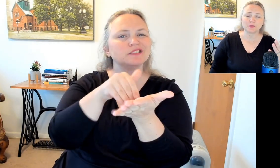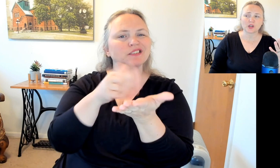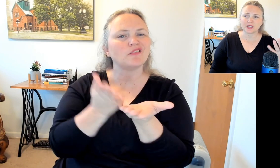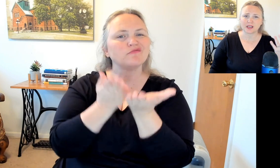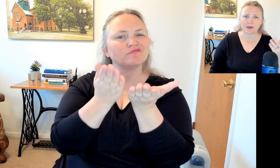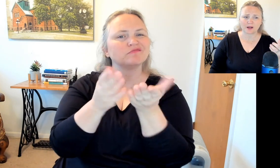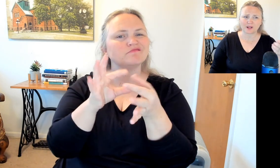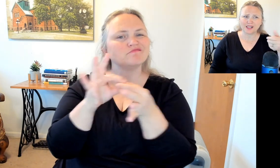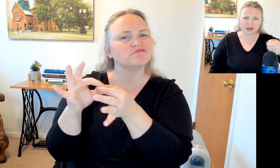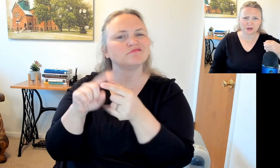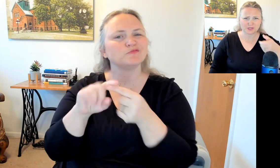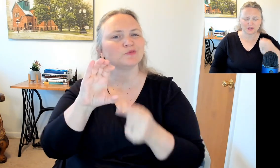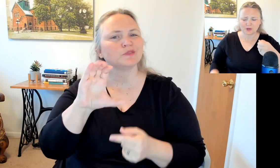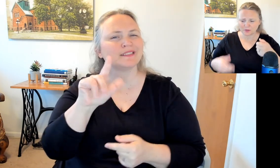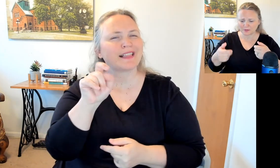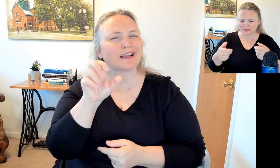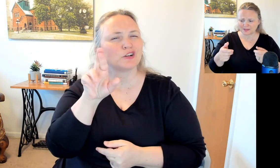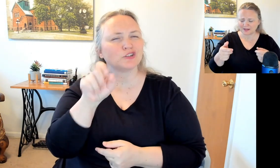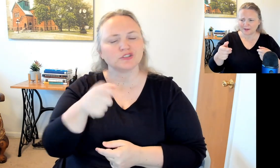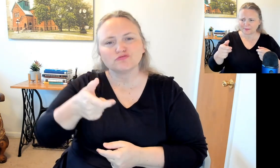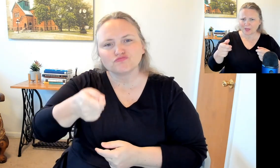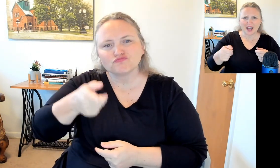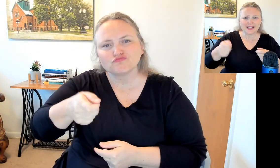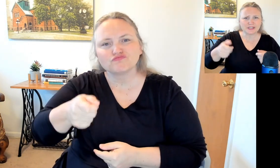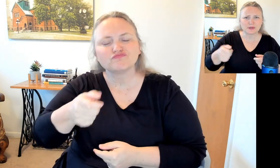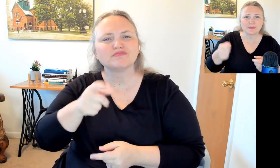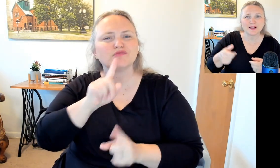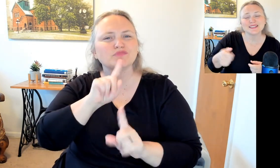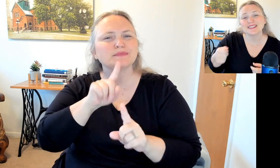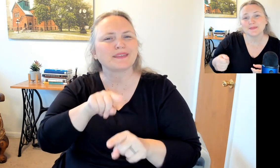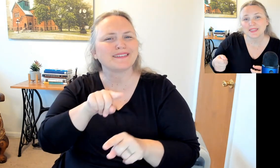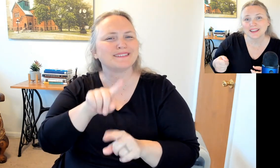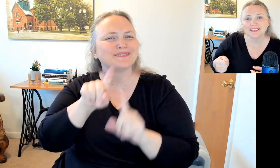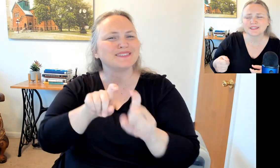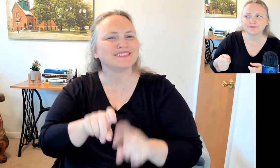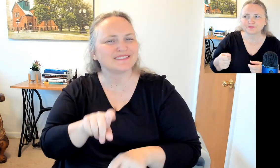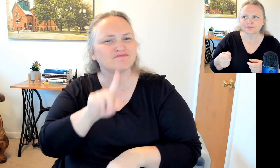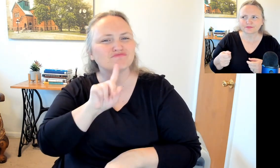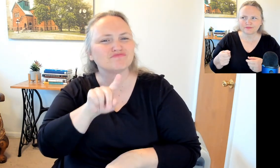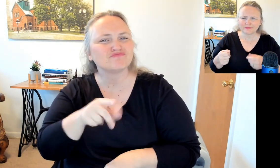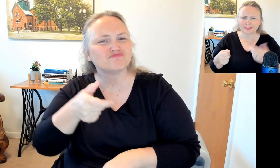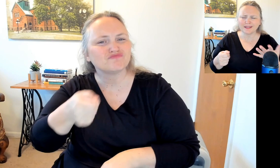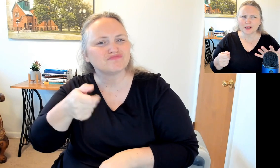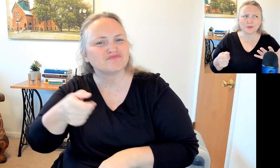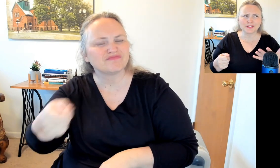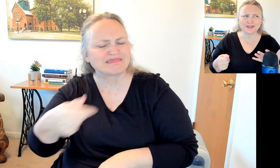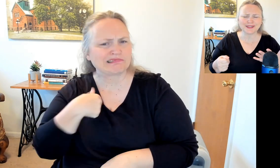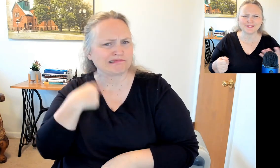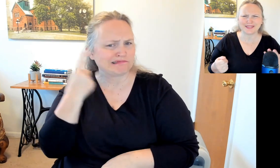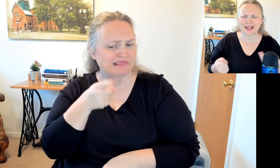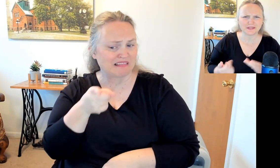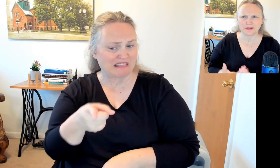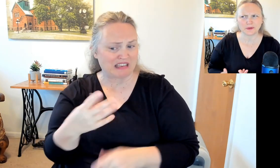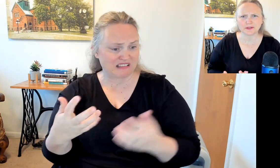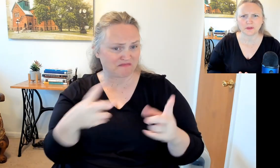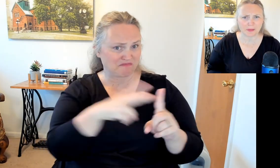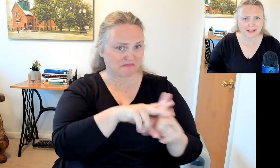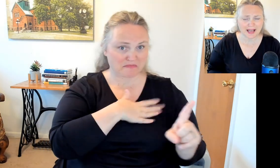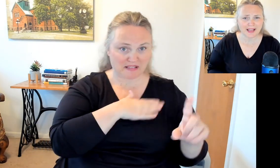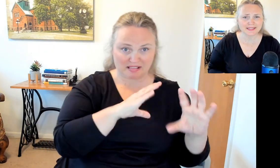were talking about clickers, you know, those audience response system things. And I wondered, would that really work for my class?